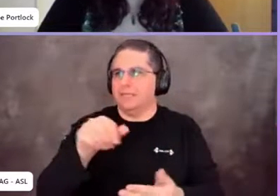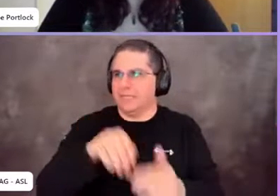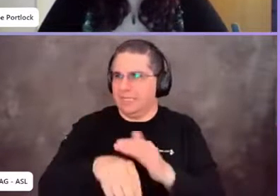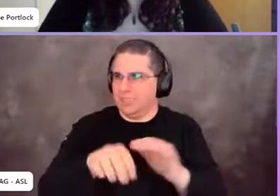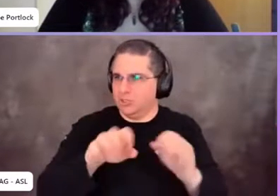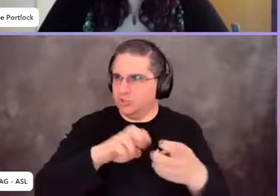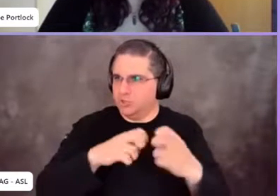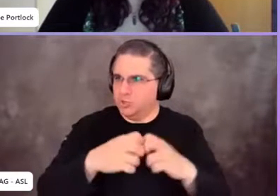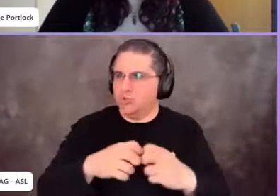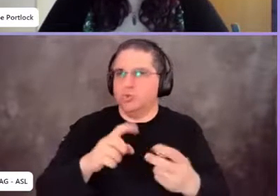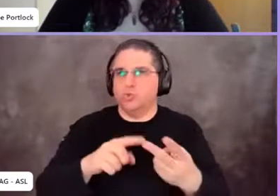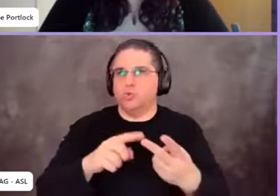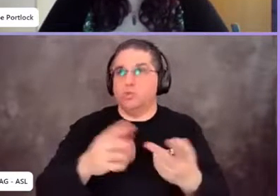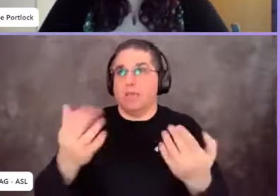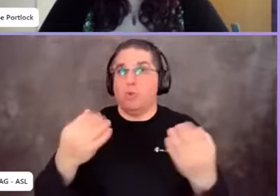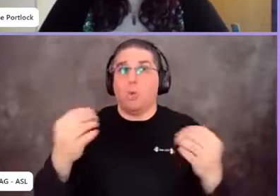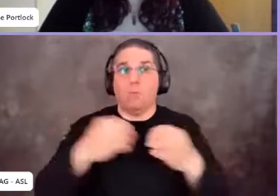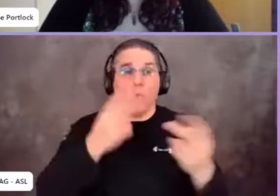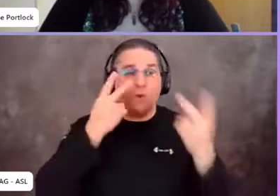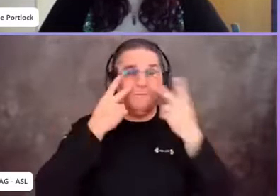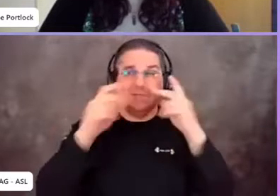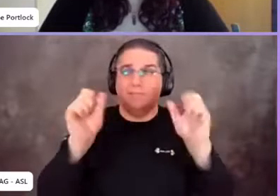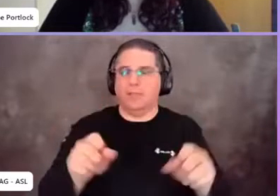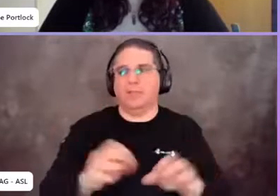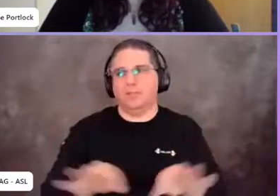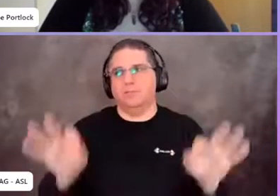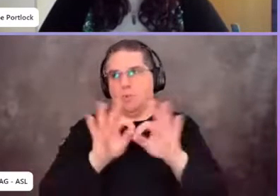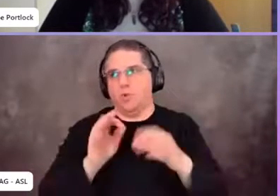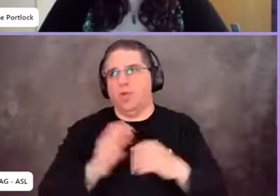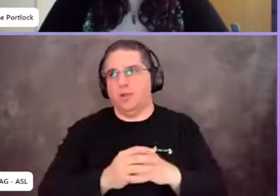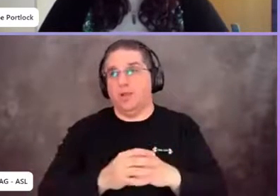right time, and that's why the accessibility issue